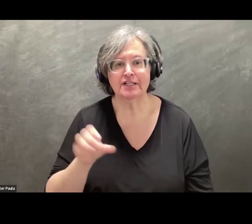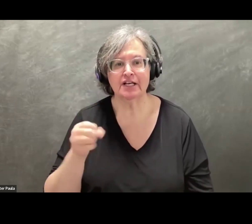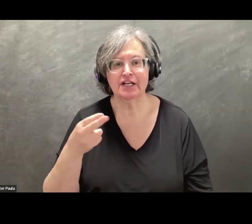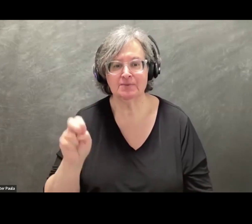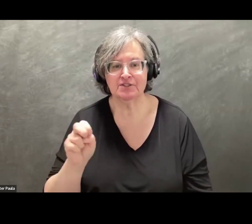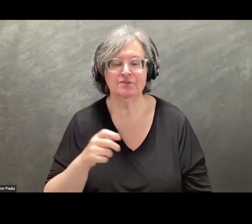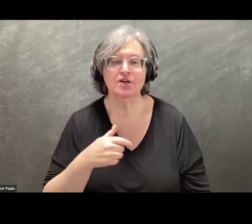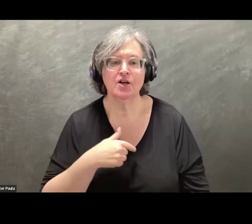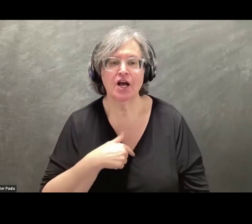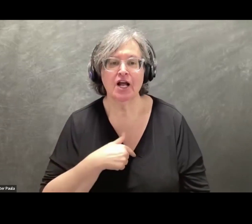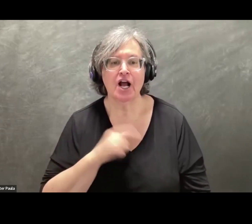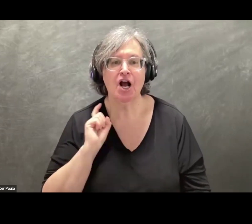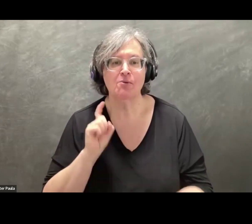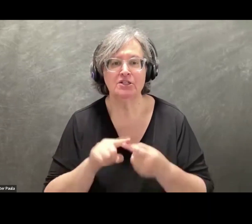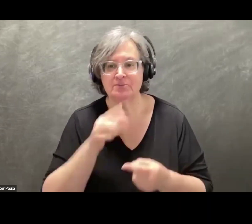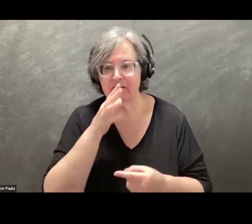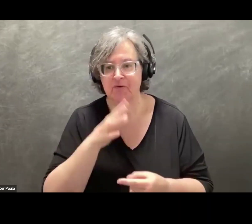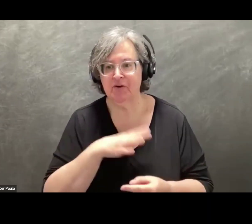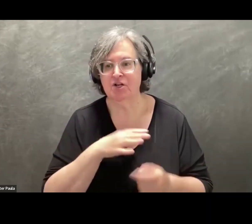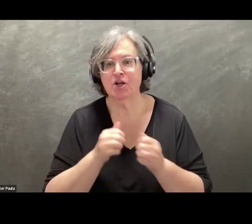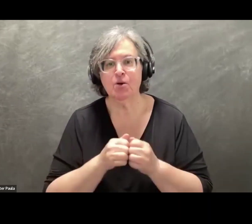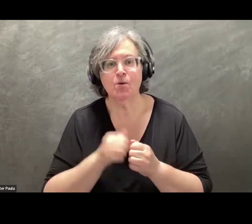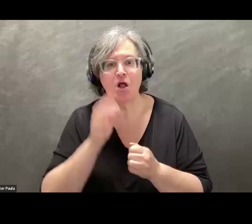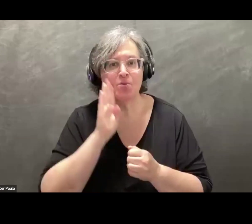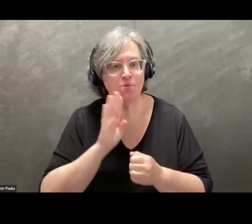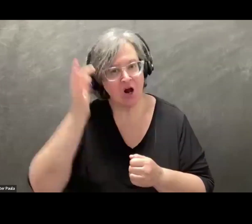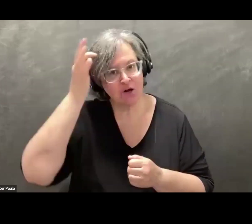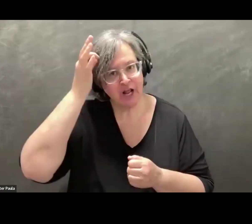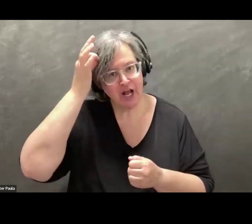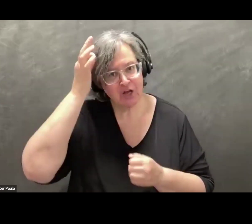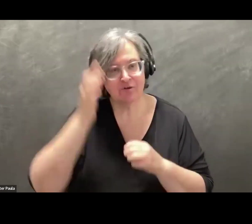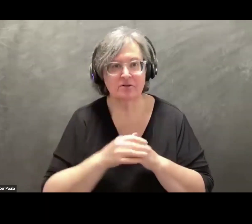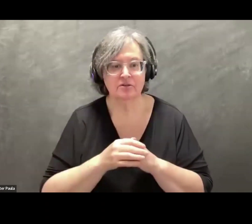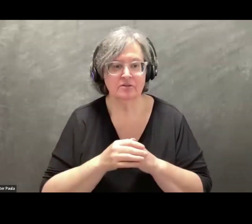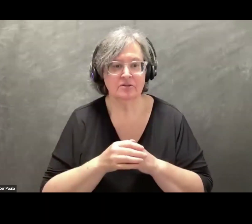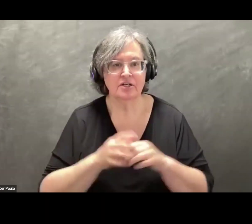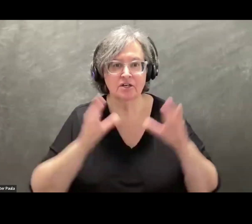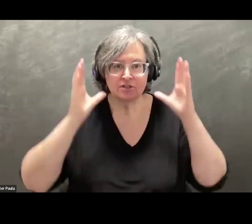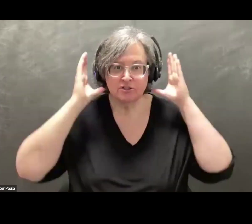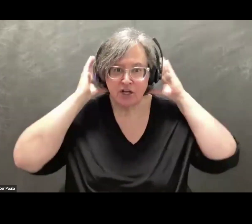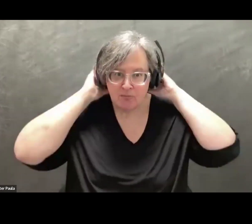am a Hispanic woman with brown hair tied back in a ponytail.